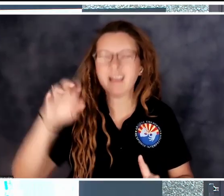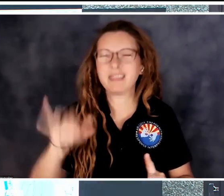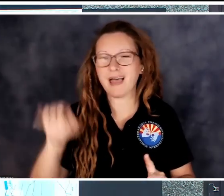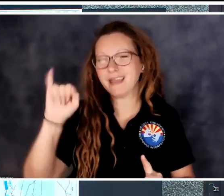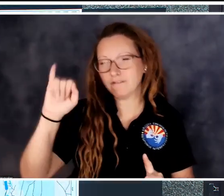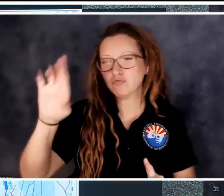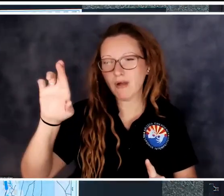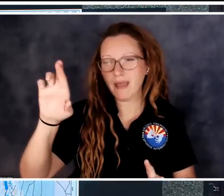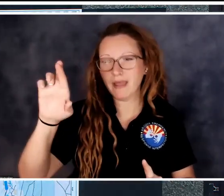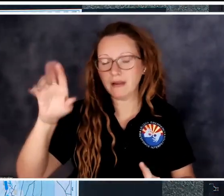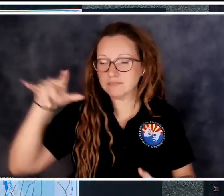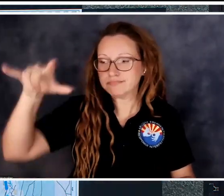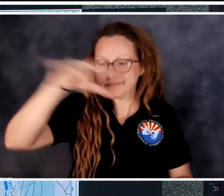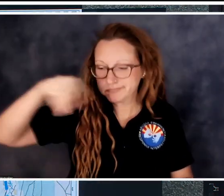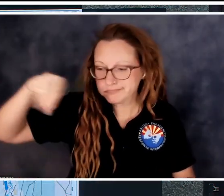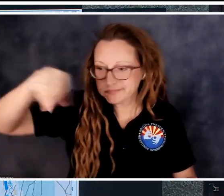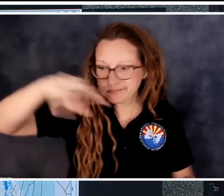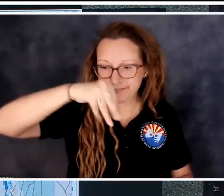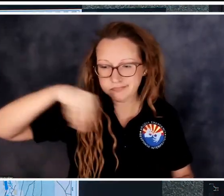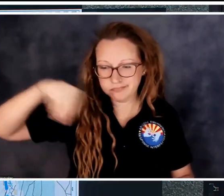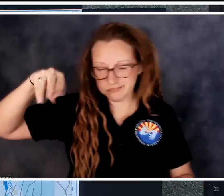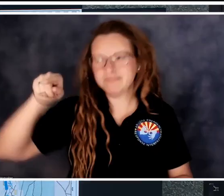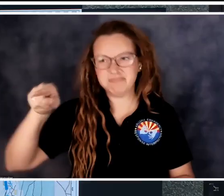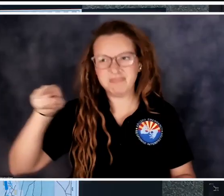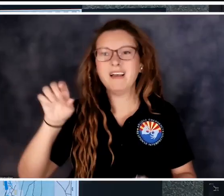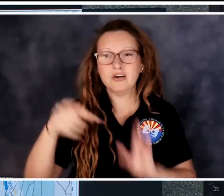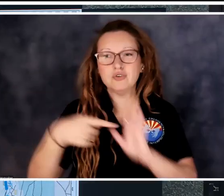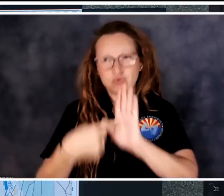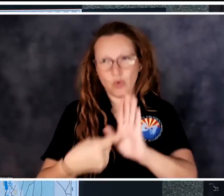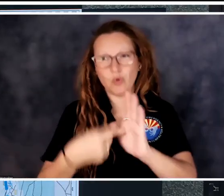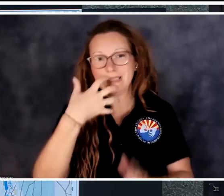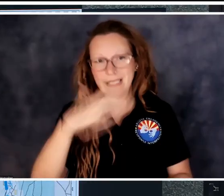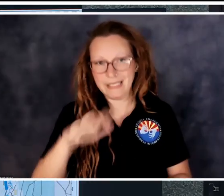that flew around 1:00 last night, still showing that heat out there.